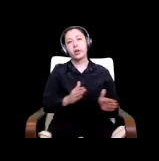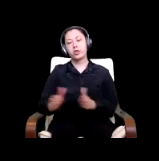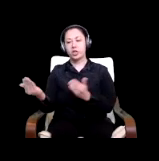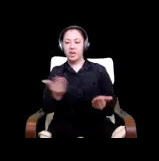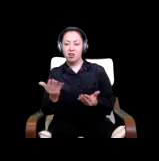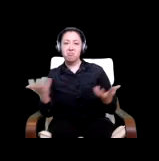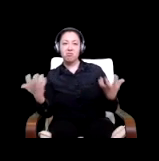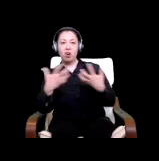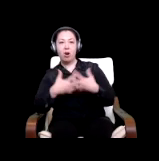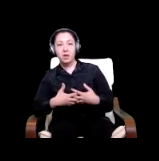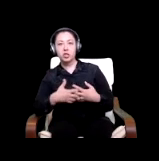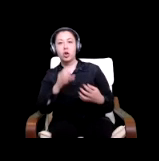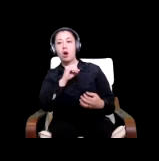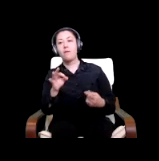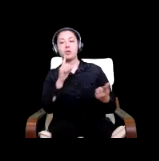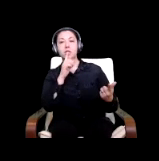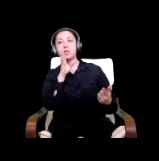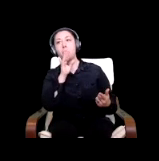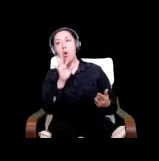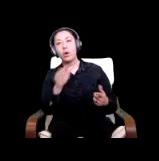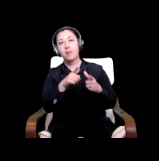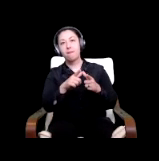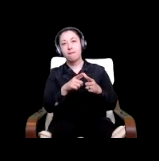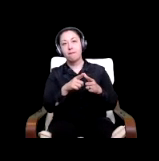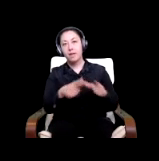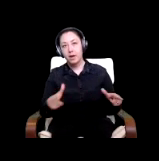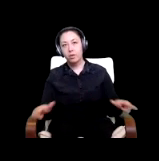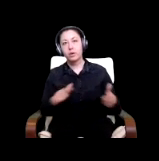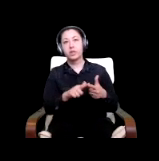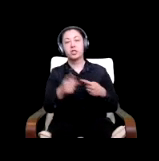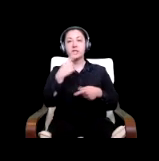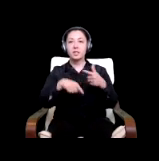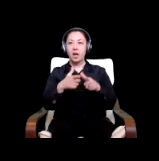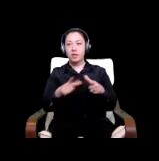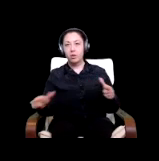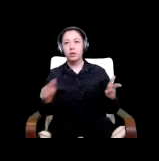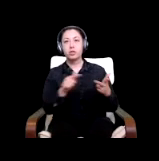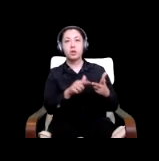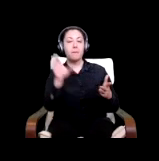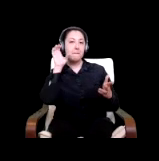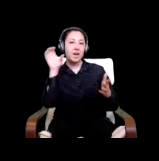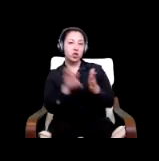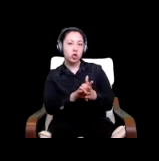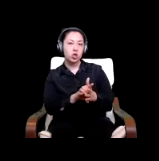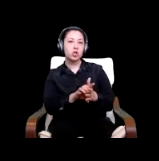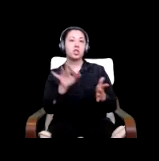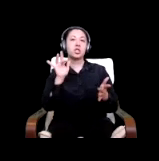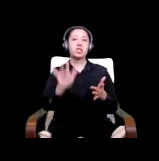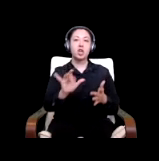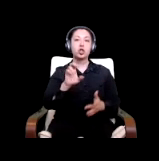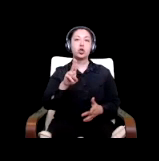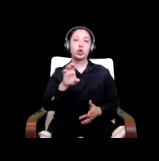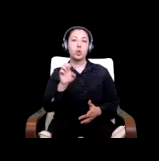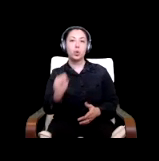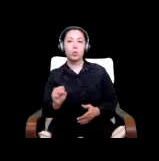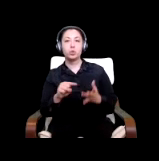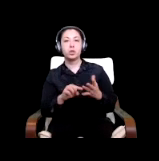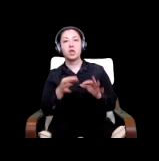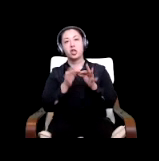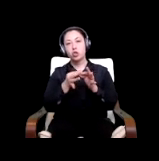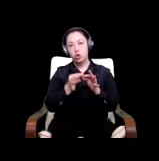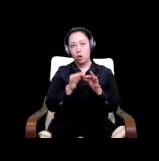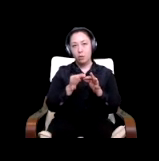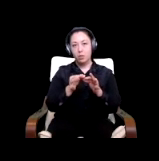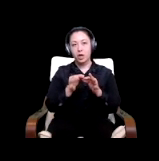language, pictures, touch cues, definitely interpreting, any behaviors as key communication